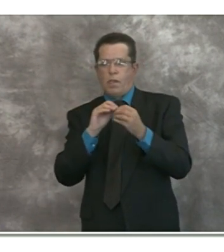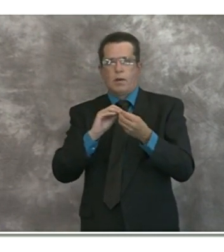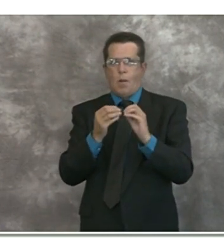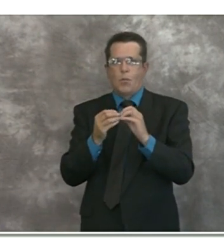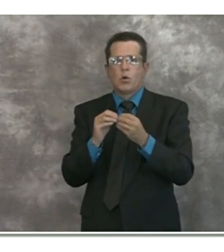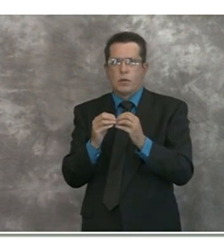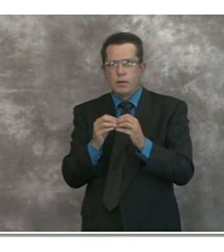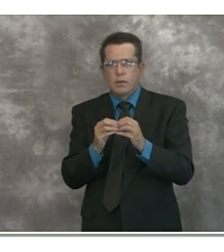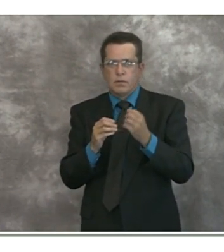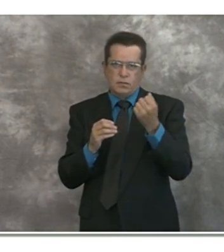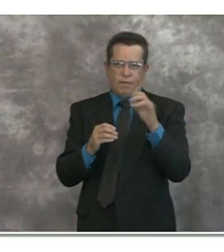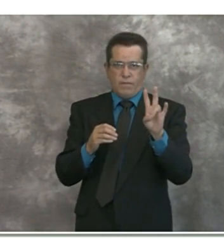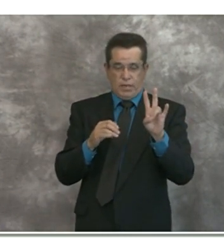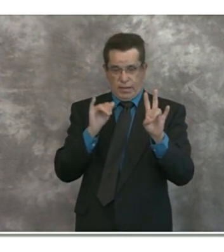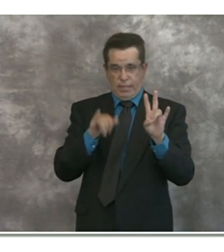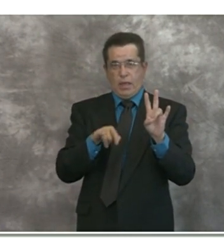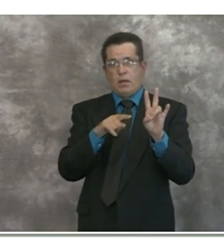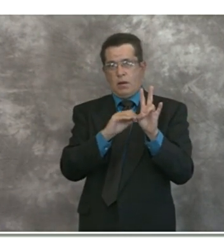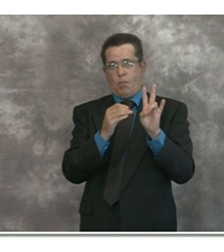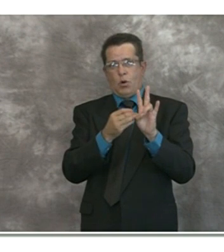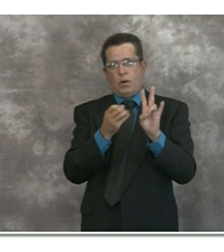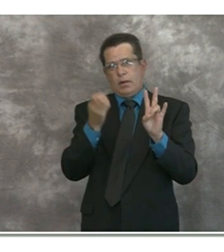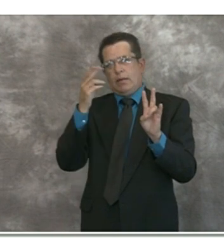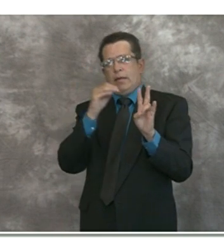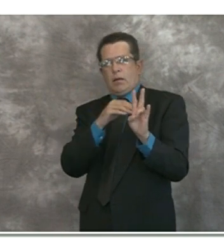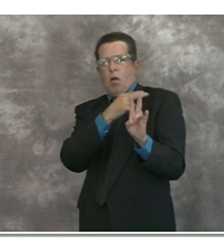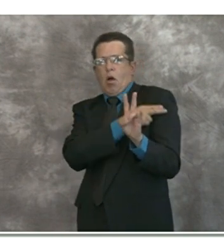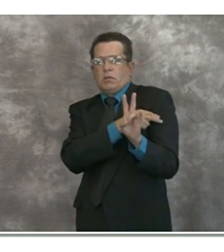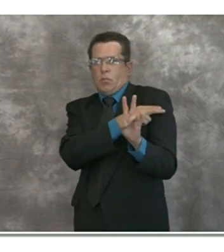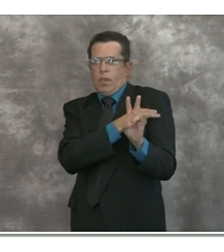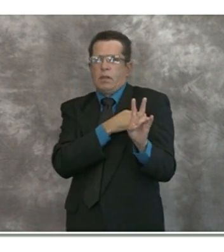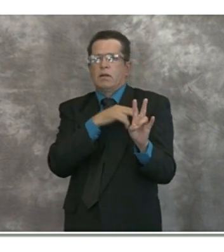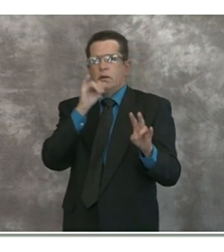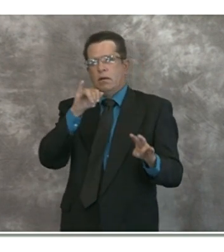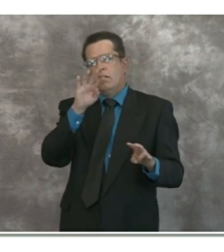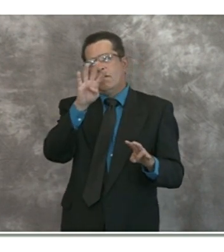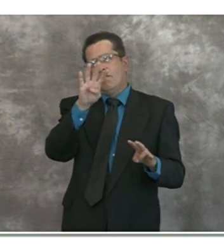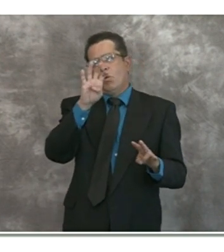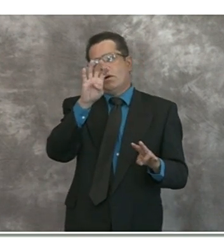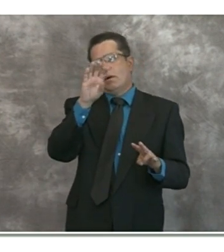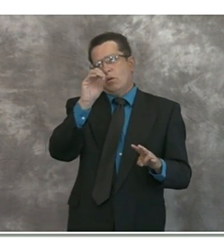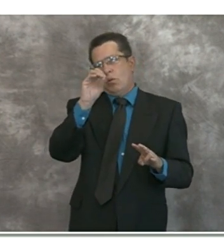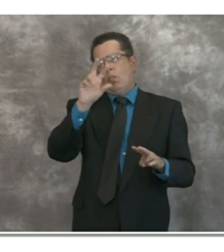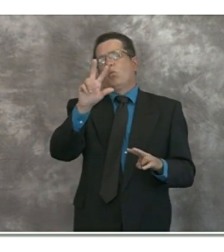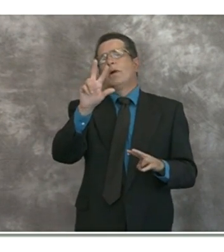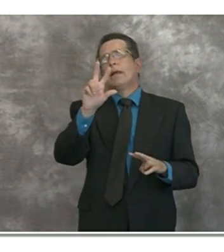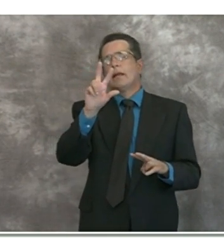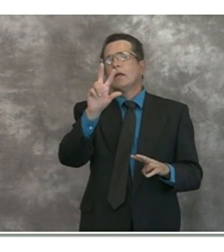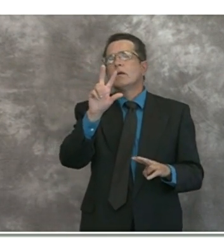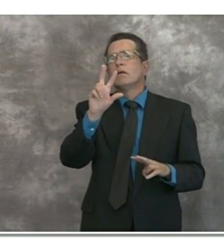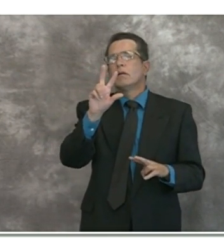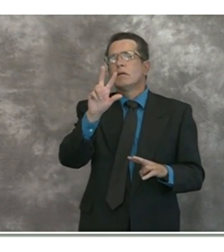MALES ARE AT 49%. AND 1429 INDIVIDUALS HAVE BEEN HOSPITALIZED, THIS REPRESENTS 17% OF THE TOTAL NUMBER OF